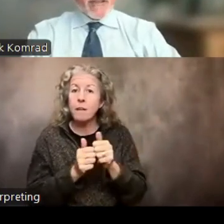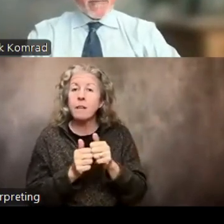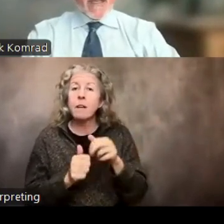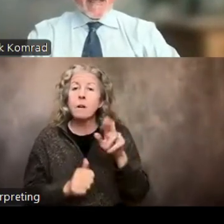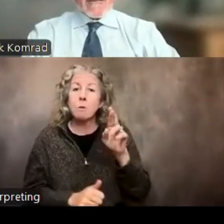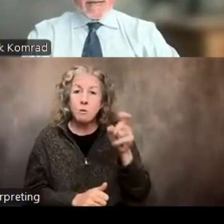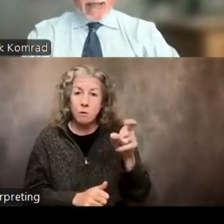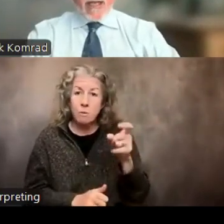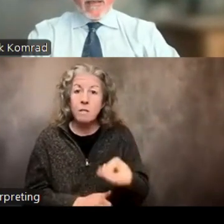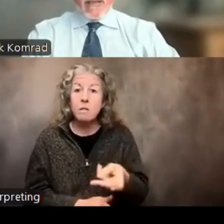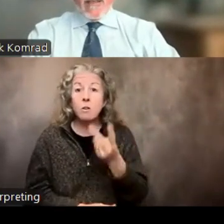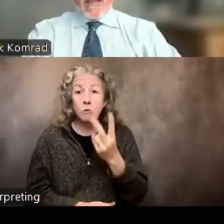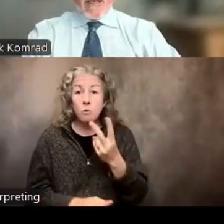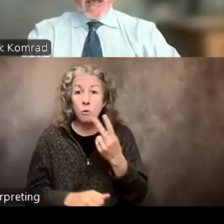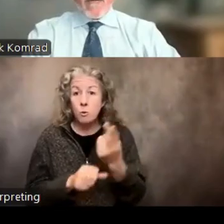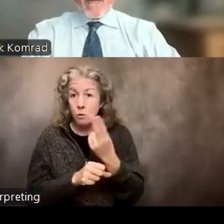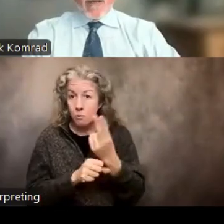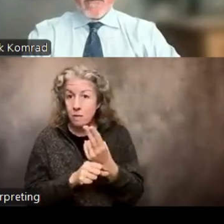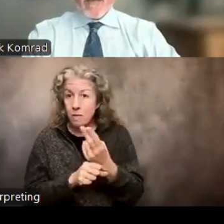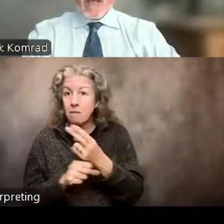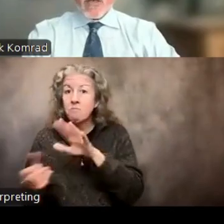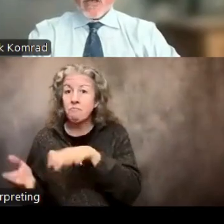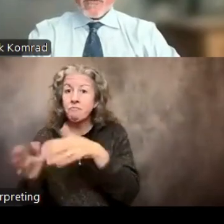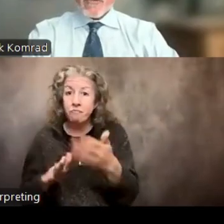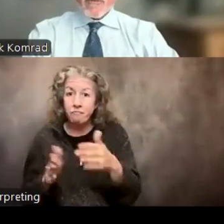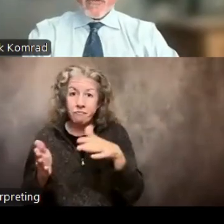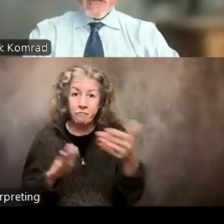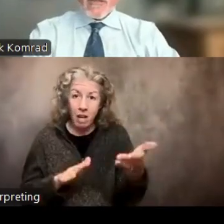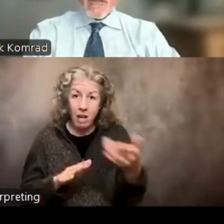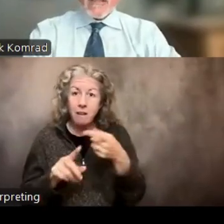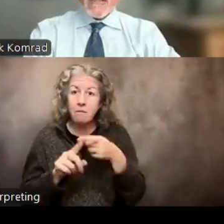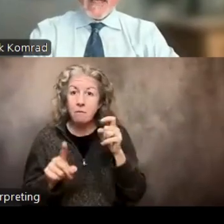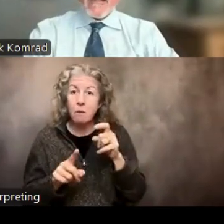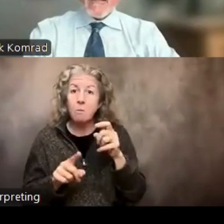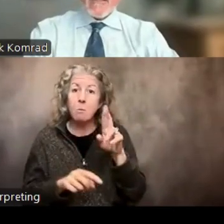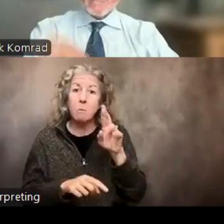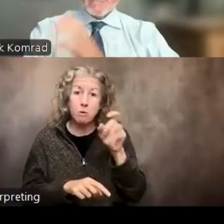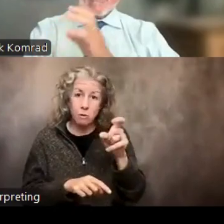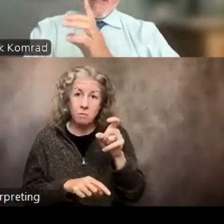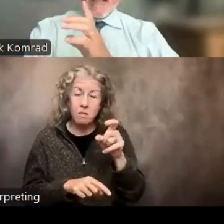it and died from her prescriptions as intended, and